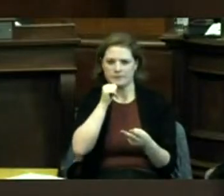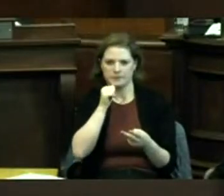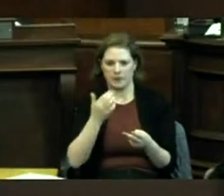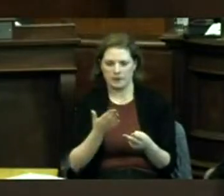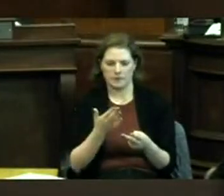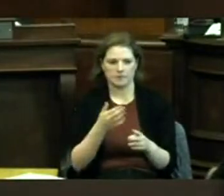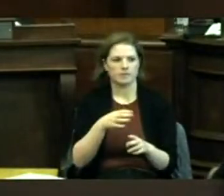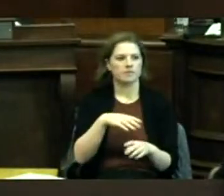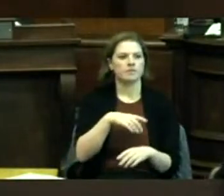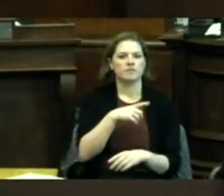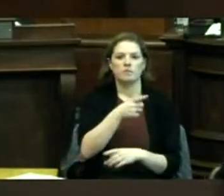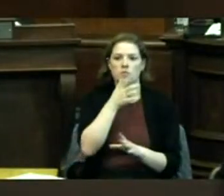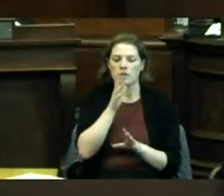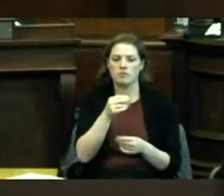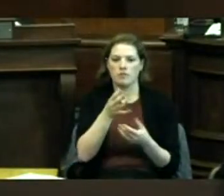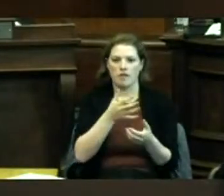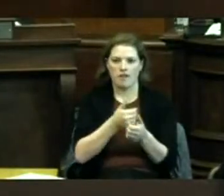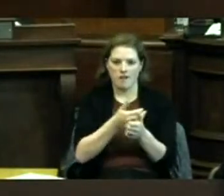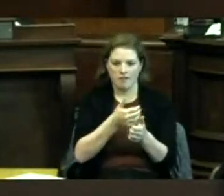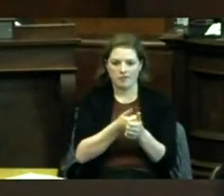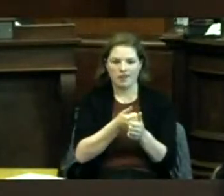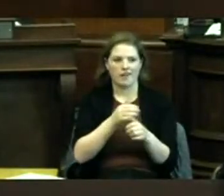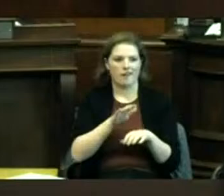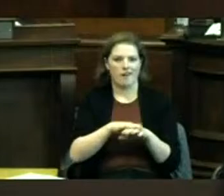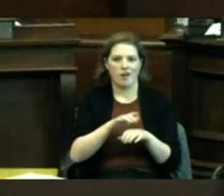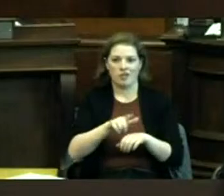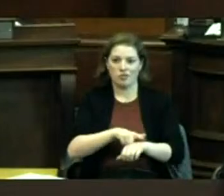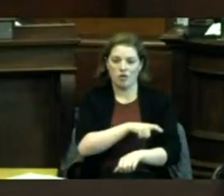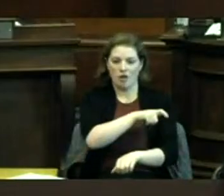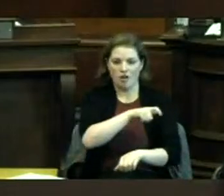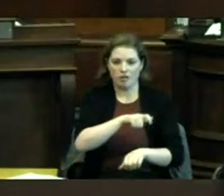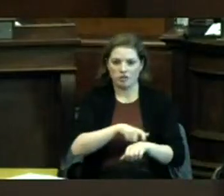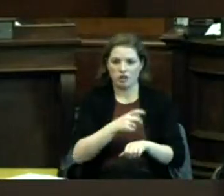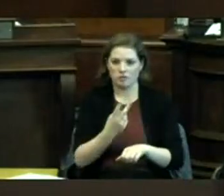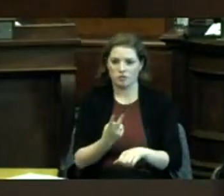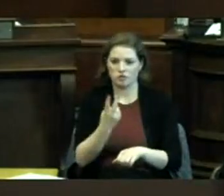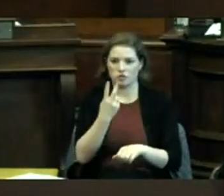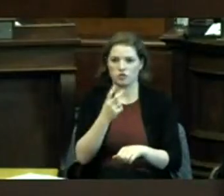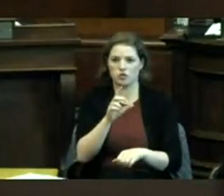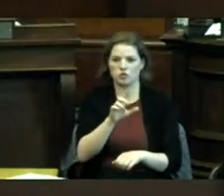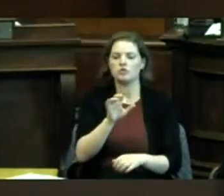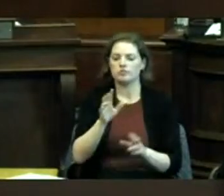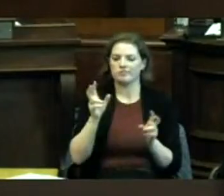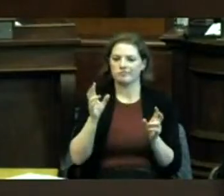Production and Commissioner. It's Commissioner Perron here.